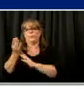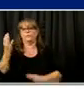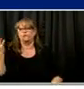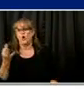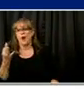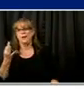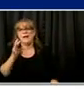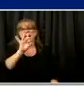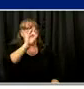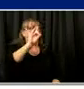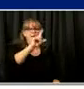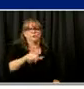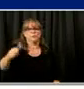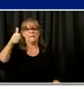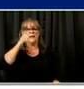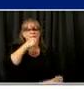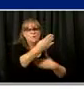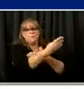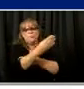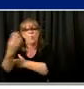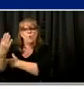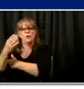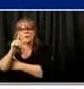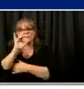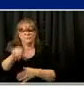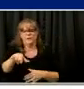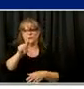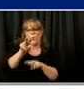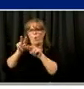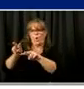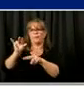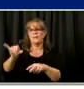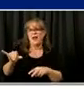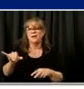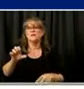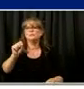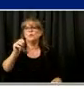parents worried about your child's mental or behavioral health should immediately contact